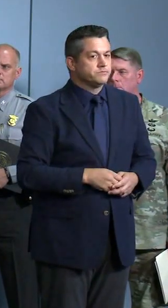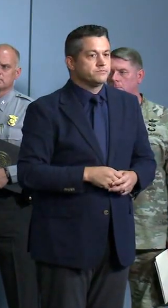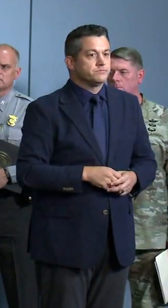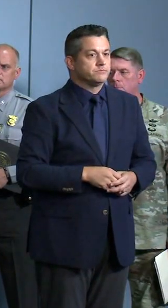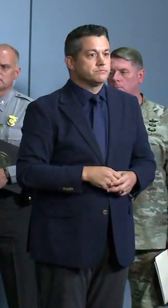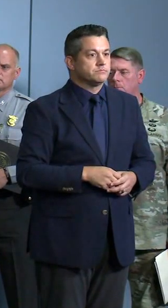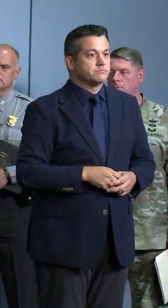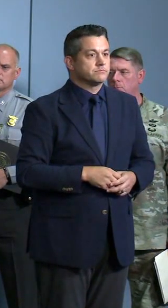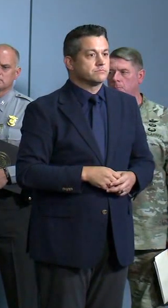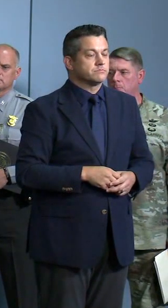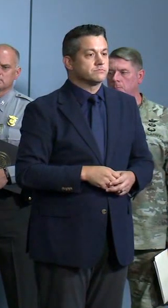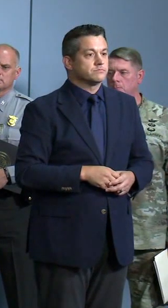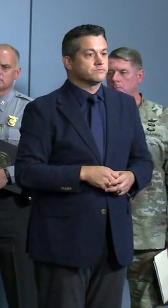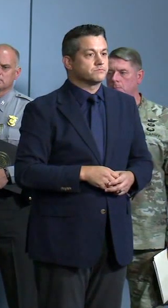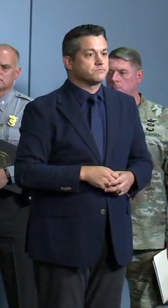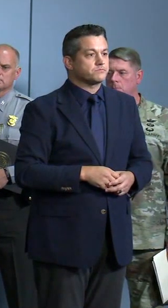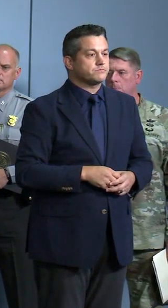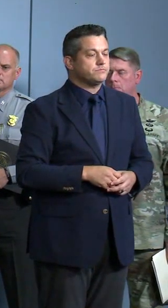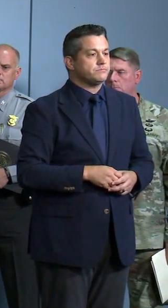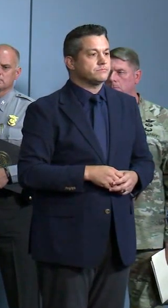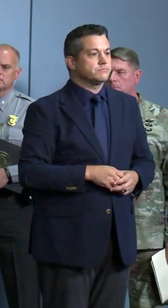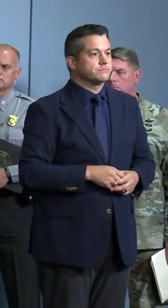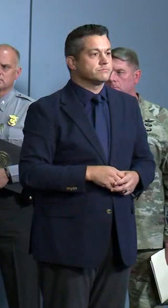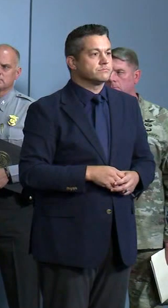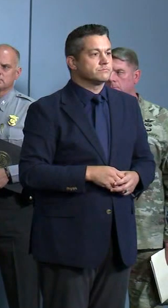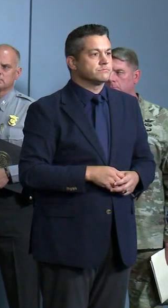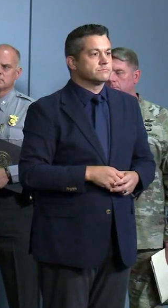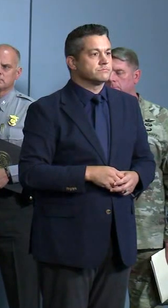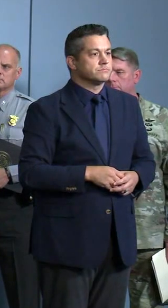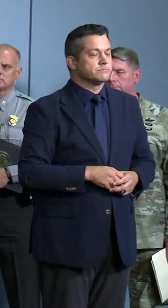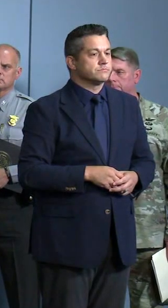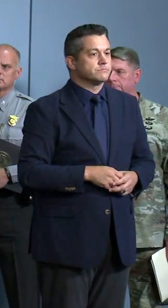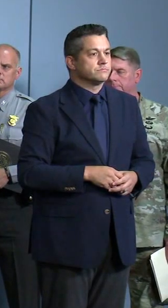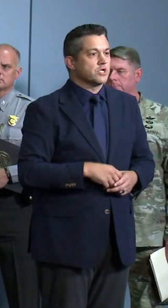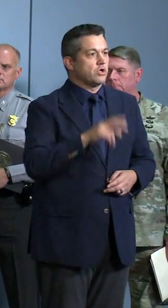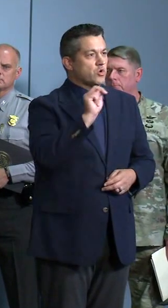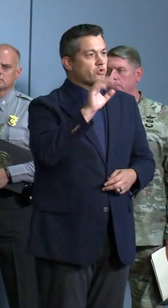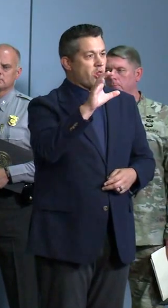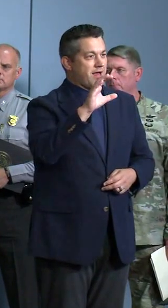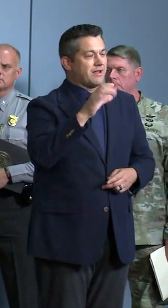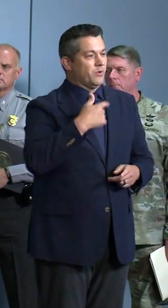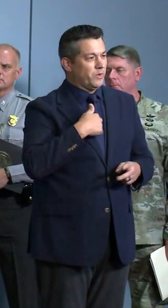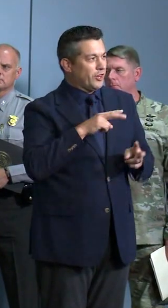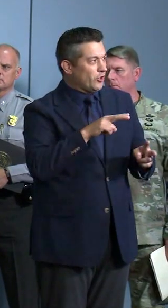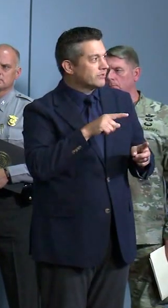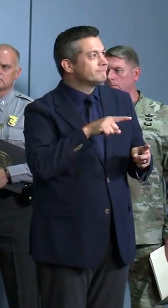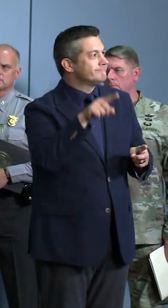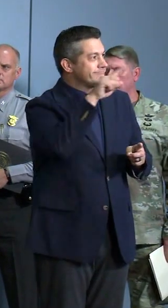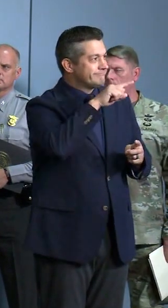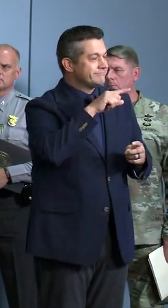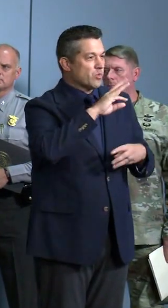forward to what is happening